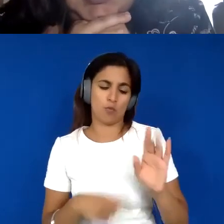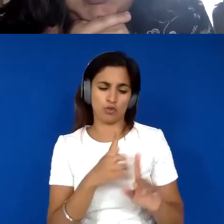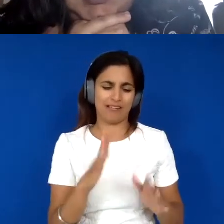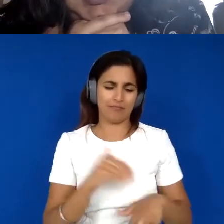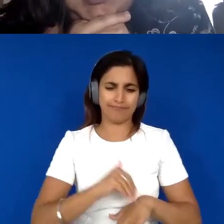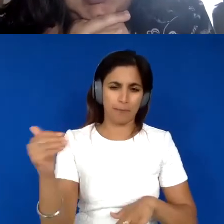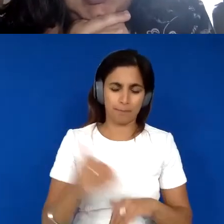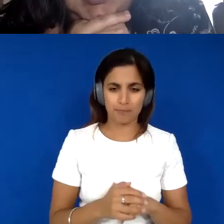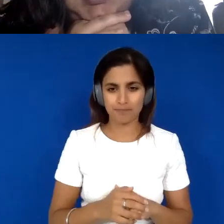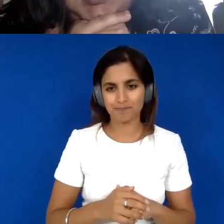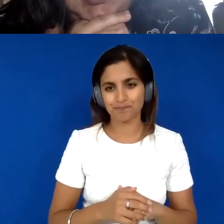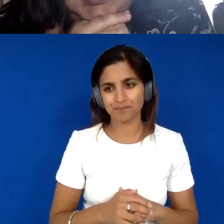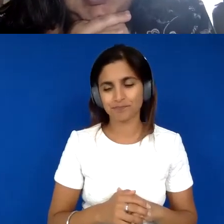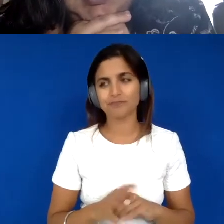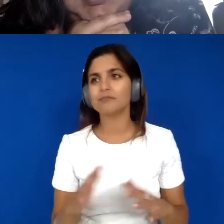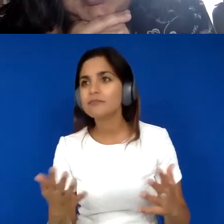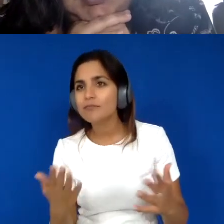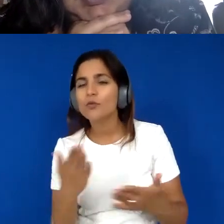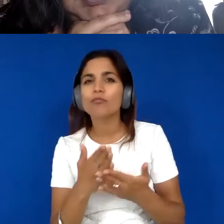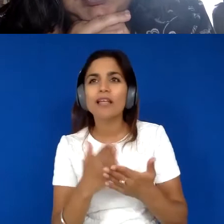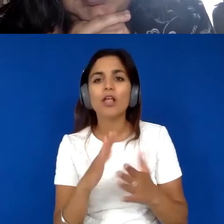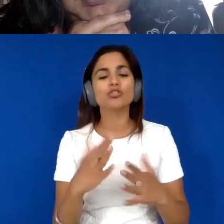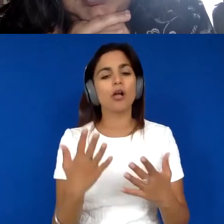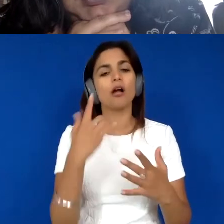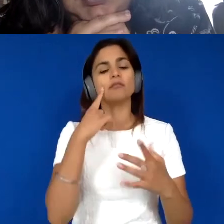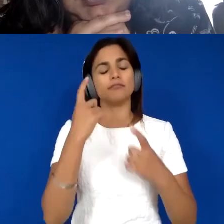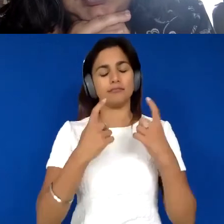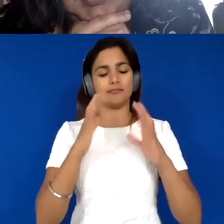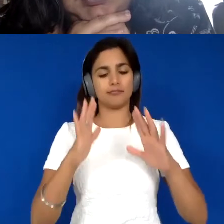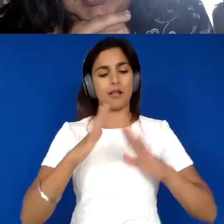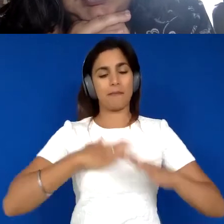know it's just being really patient and making sure that you're making those